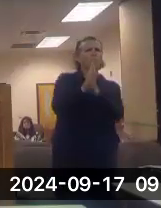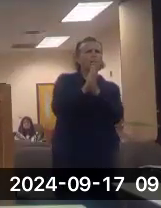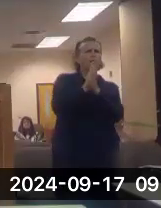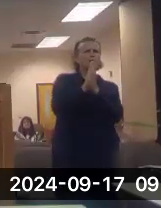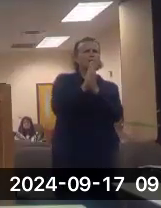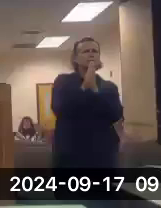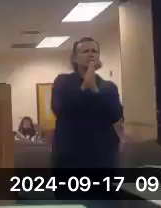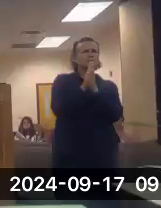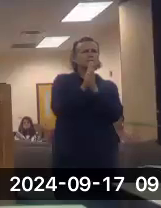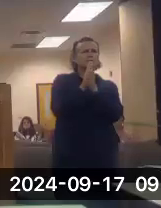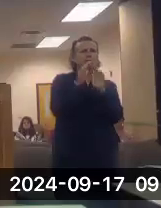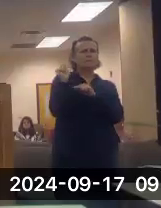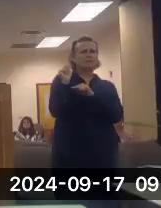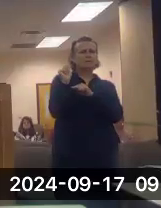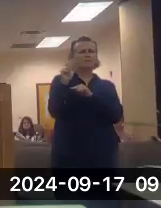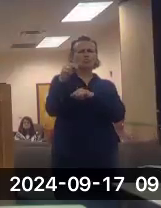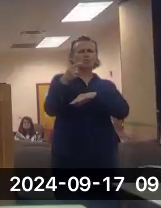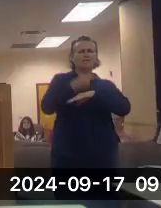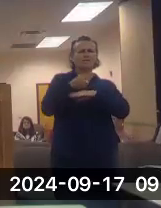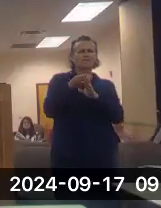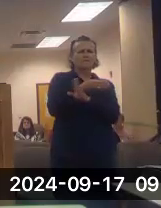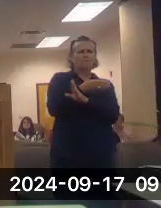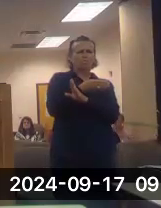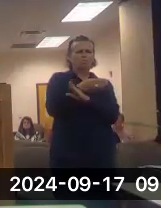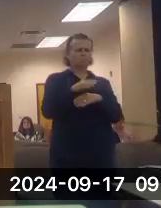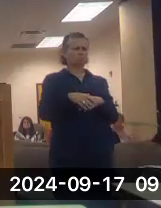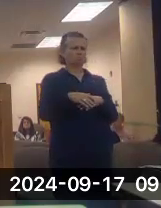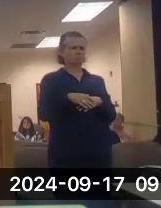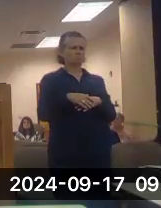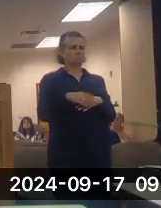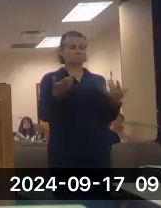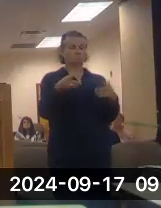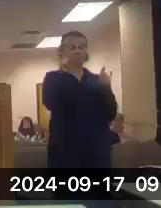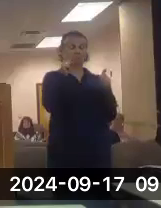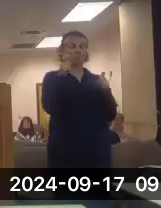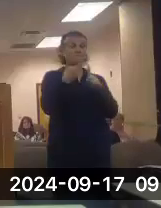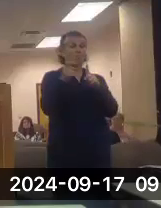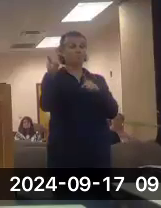Reginald Parson: 30 days. But prior to the leave. Reginald Parson: I don't have to tell you from employers